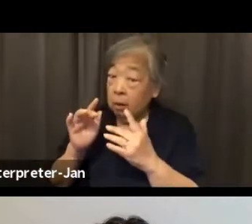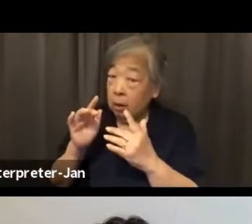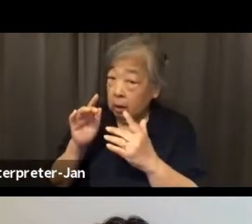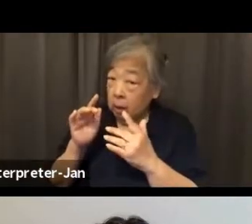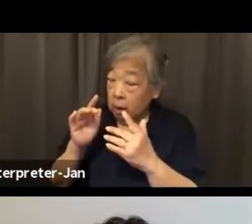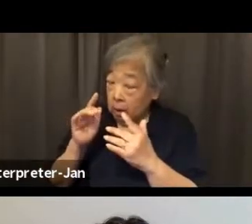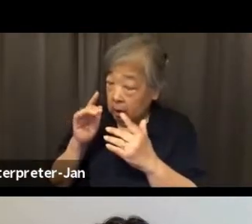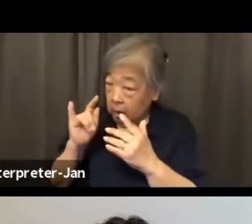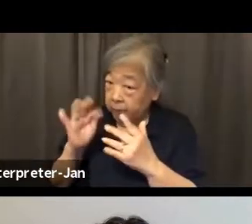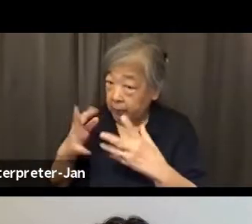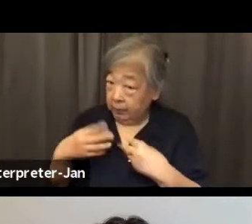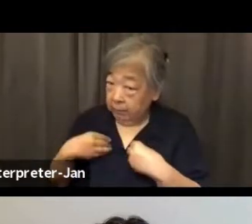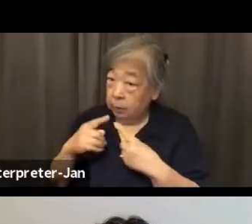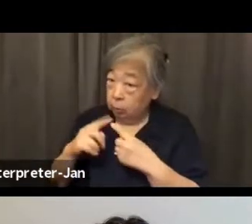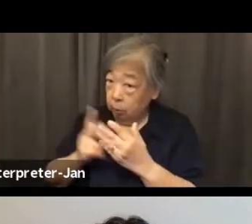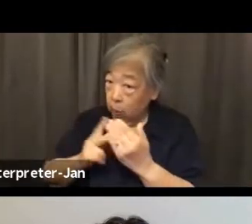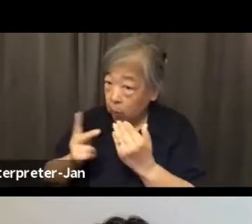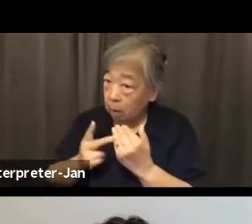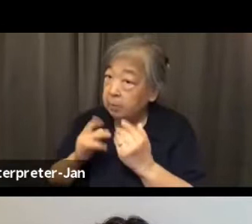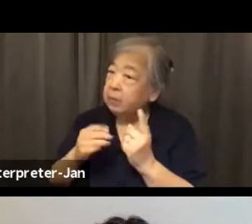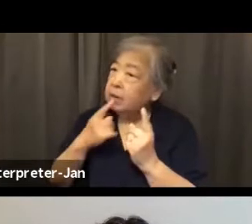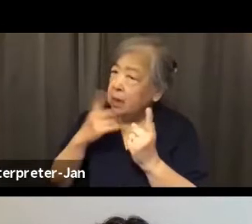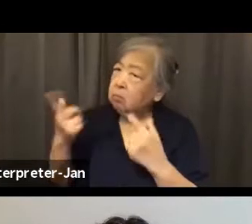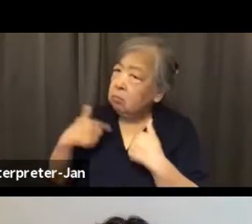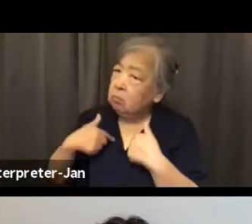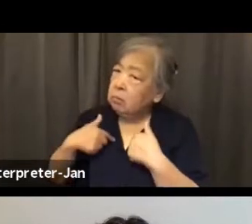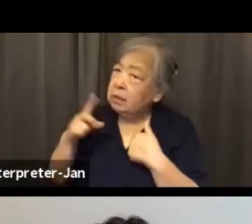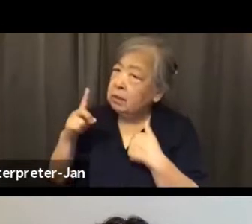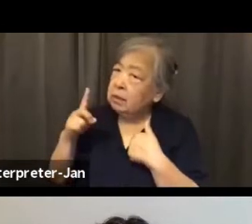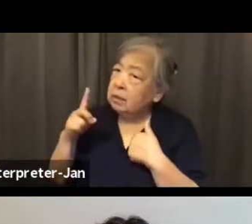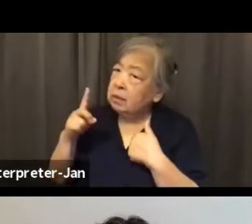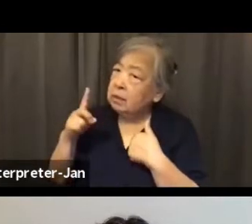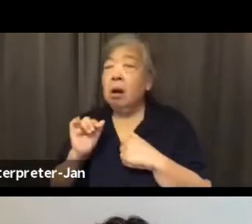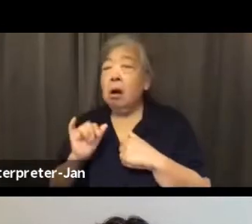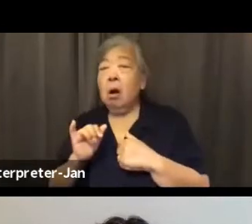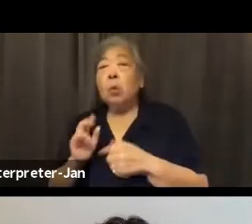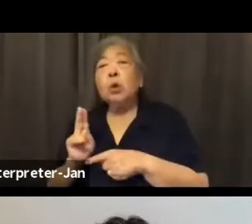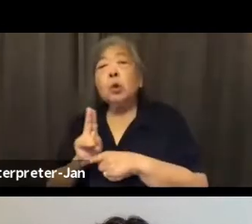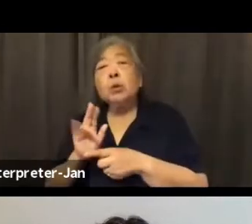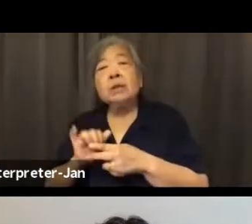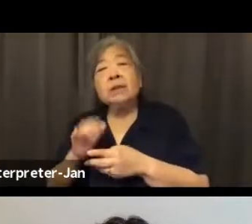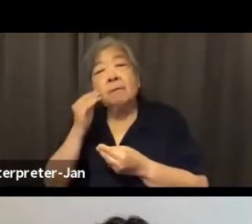disclose that they have a disability, we then use this information to follow up with them,